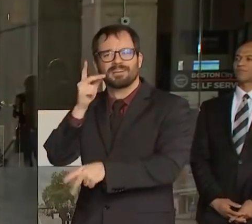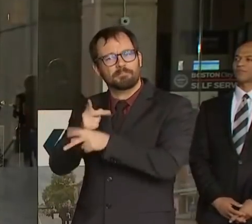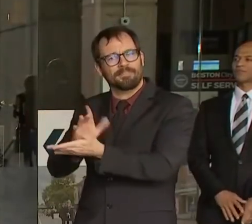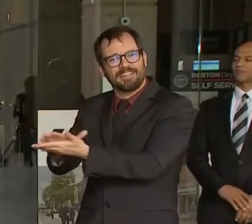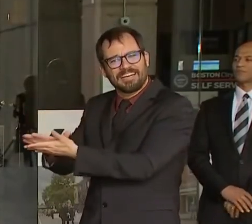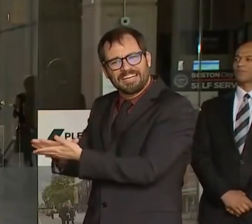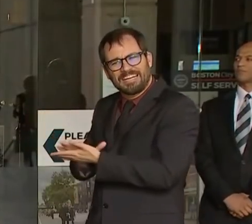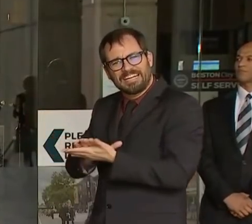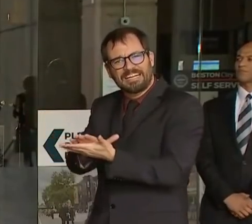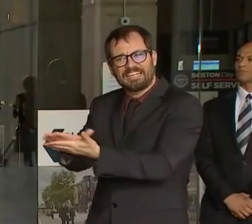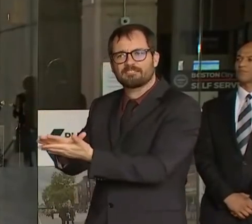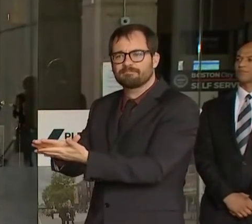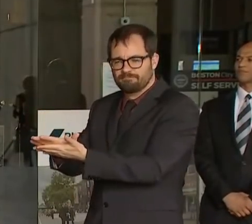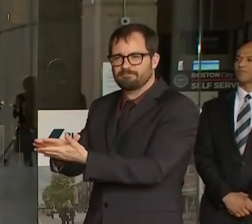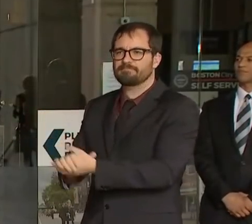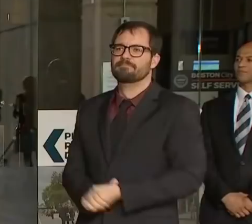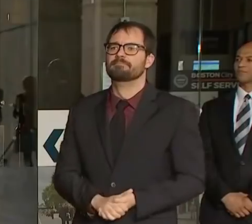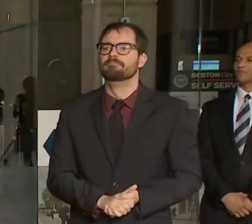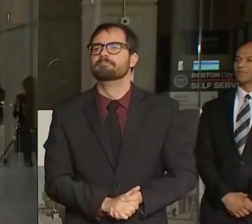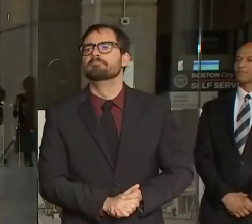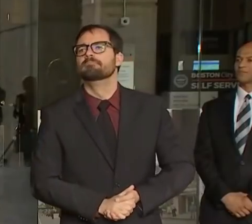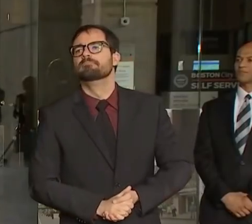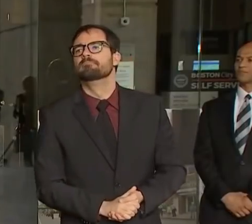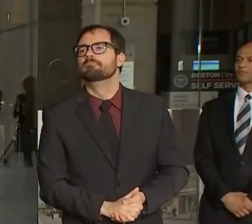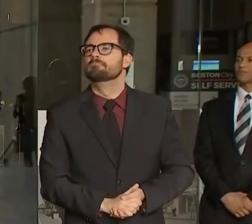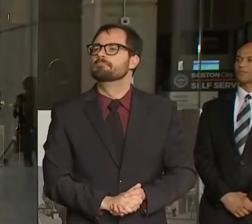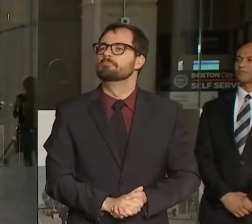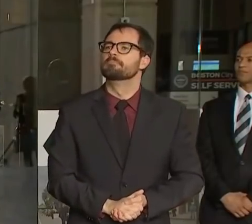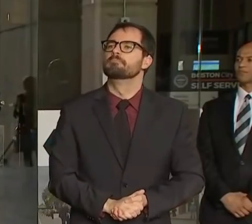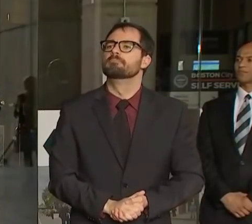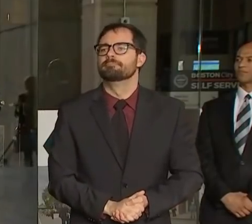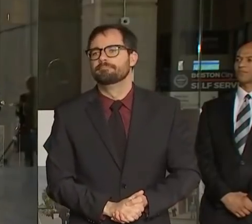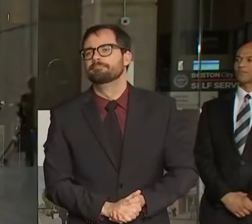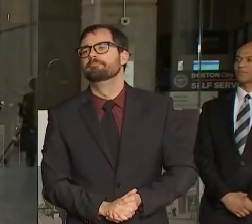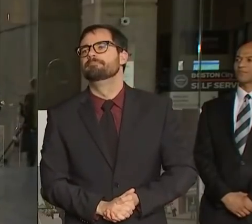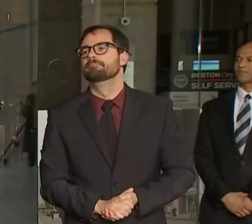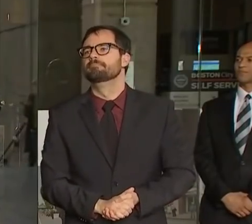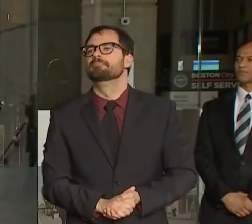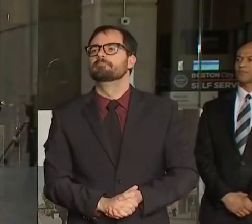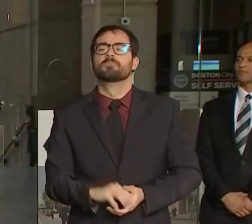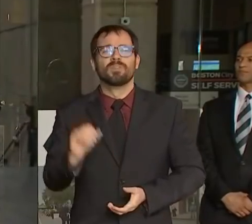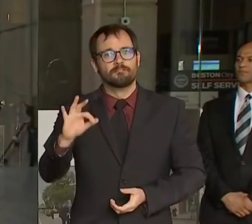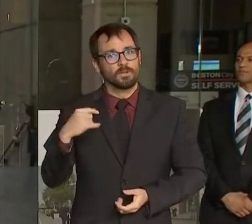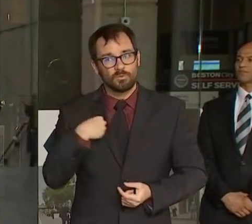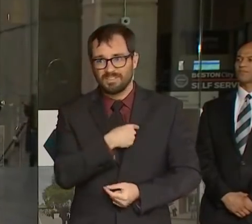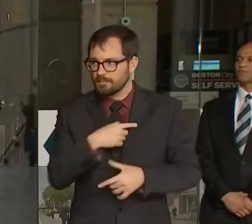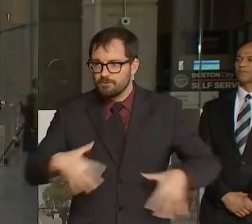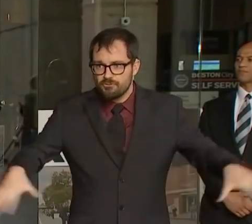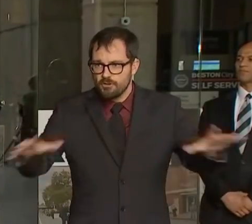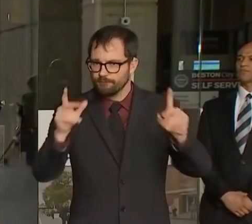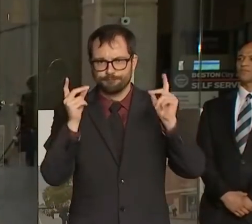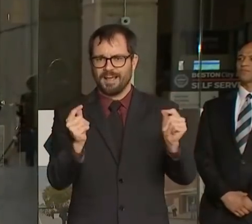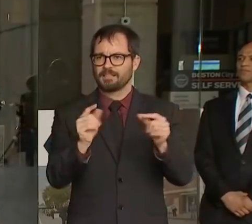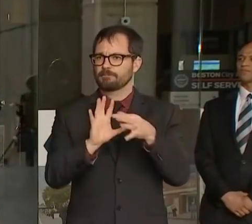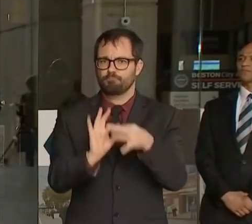YOU USE THEM. THE QUICKER AND THE MORE WE ADHERE TO THE RULES OF SOCIAL DISTANCING, THE QUICKER WE WILL